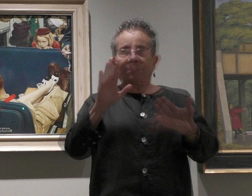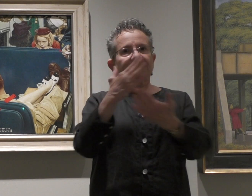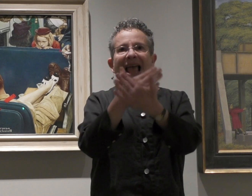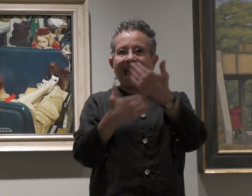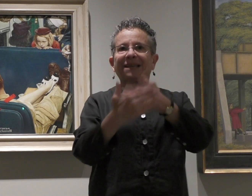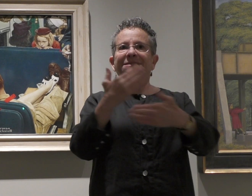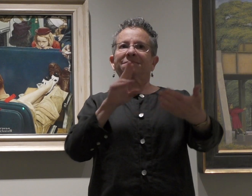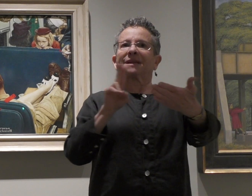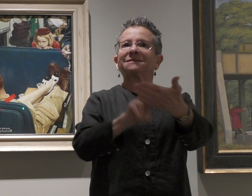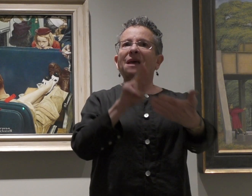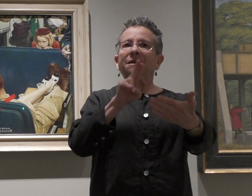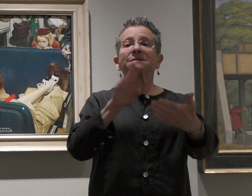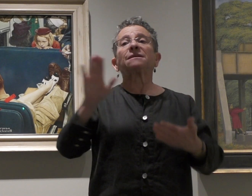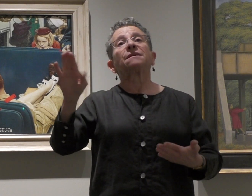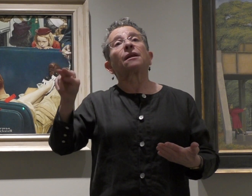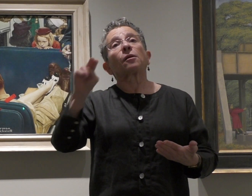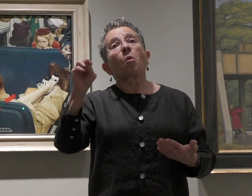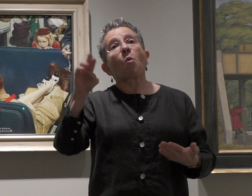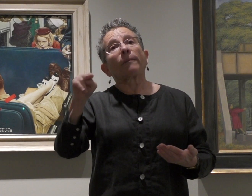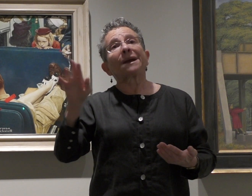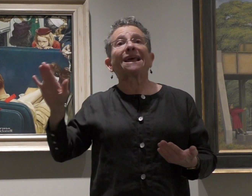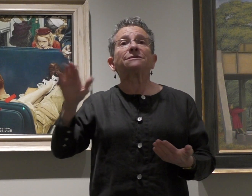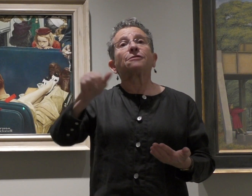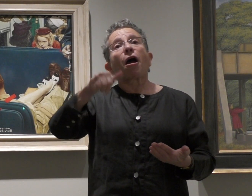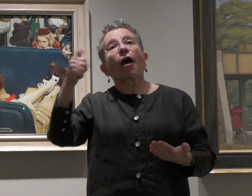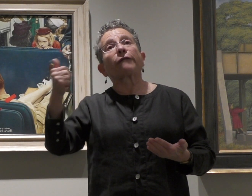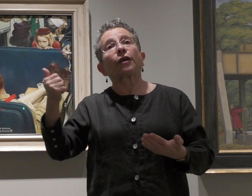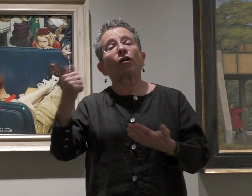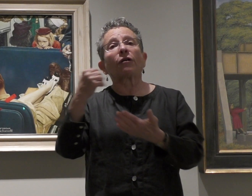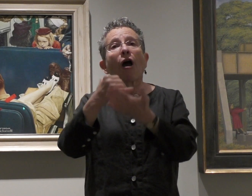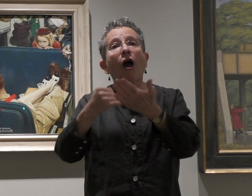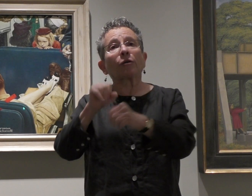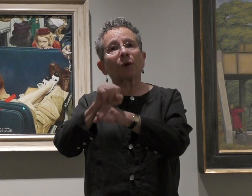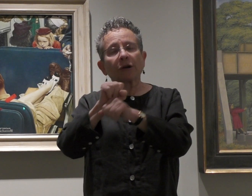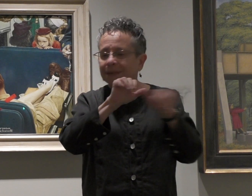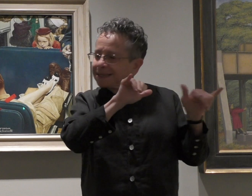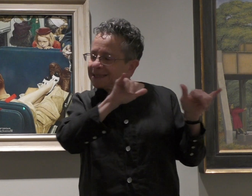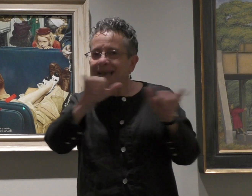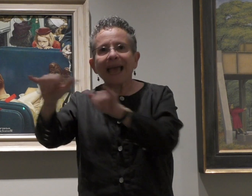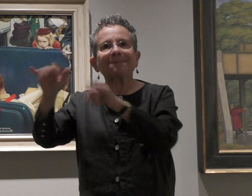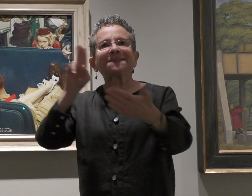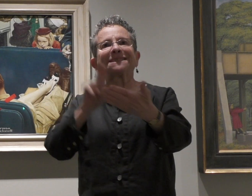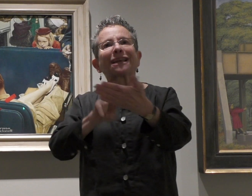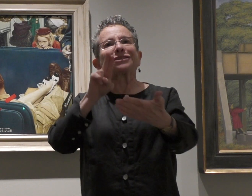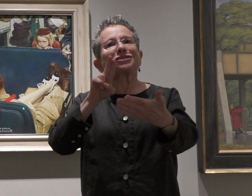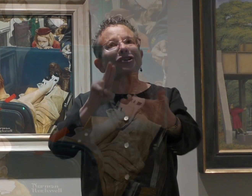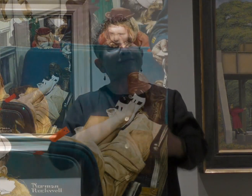Rockwell actually hand printed his name and his other artworks have a similar signature.